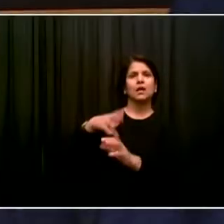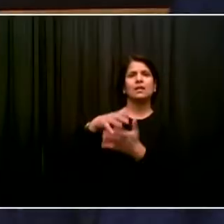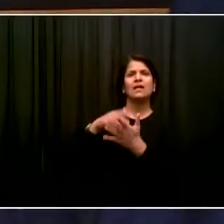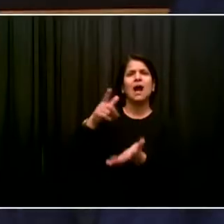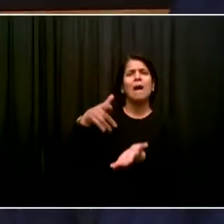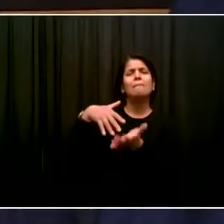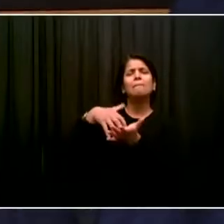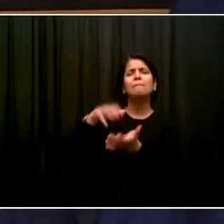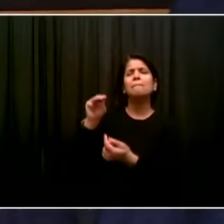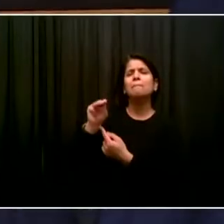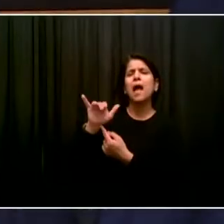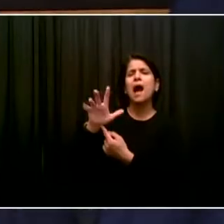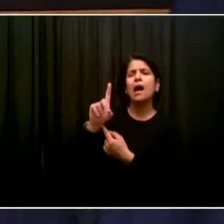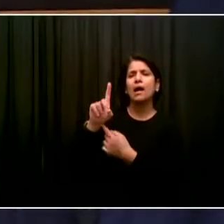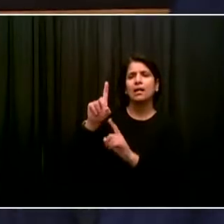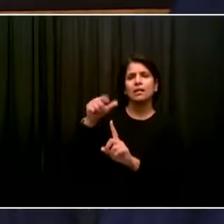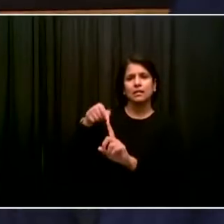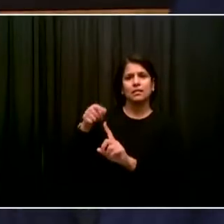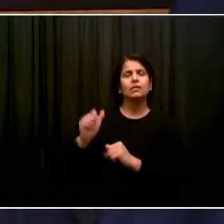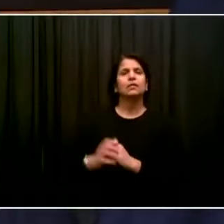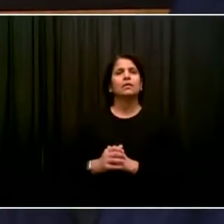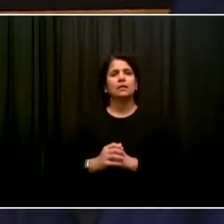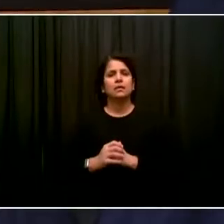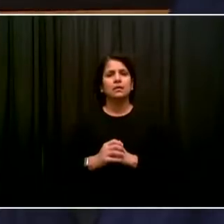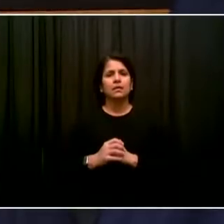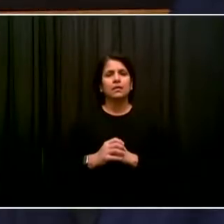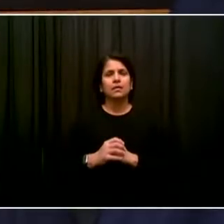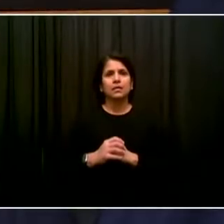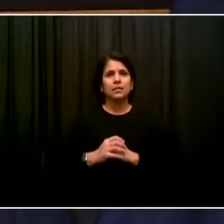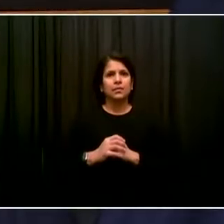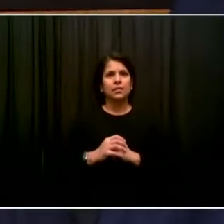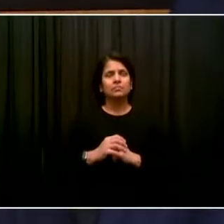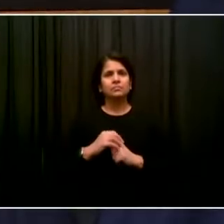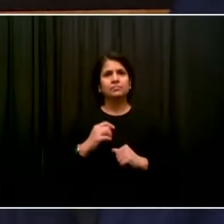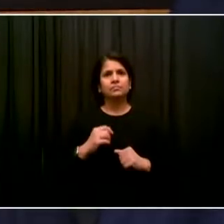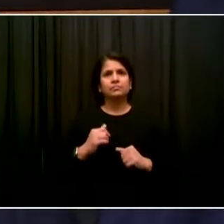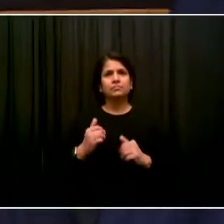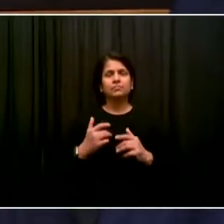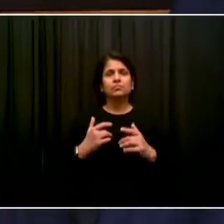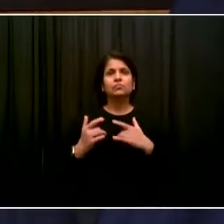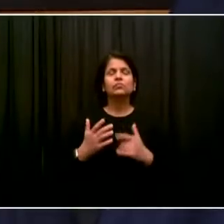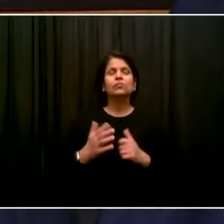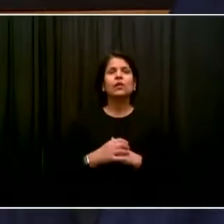>GO> OD MORNING.